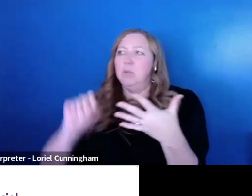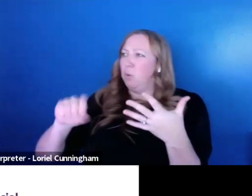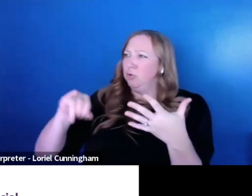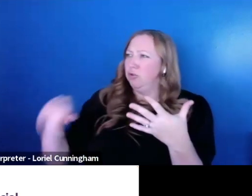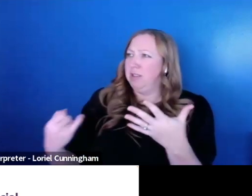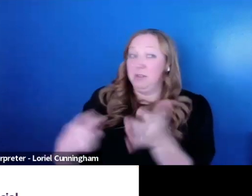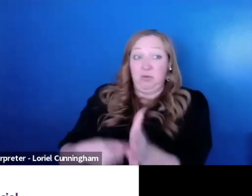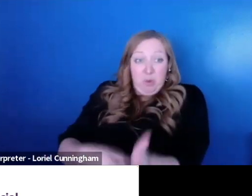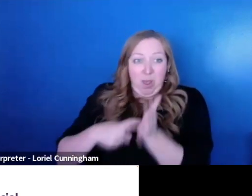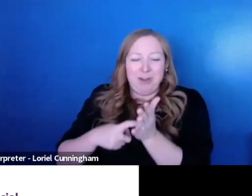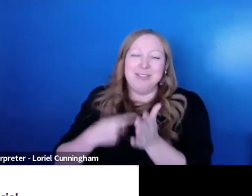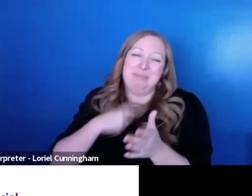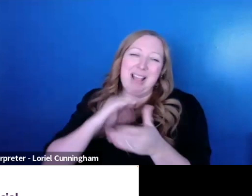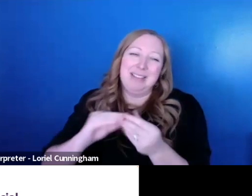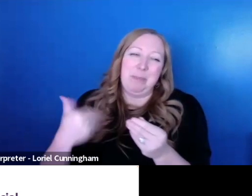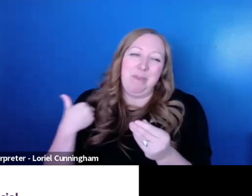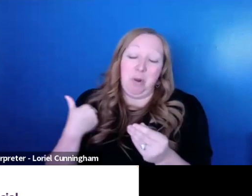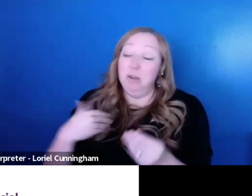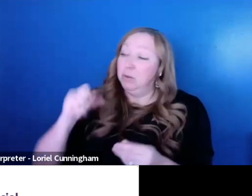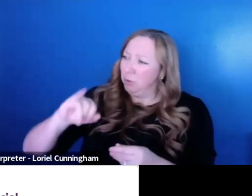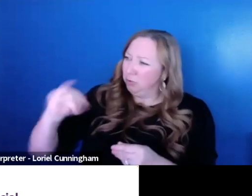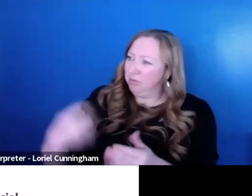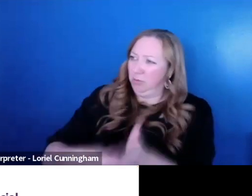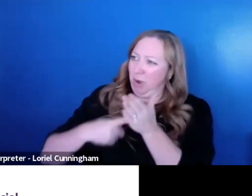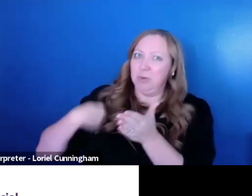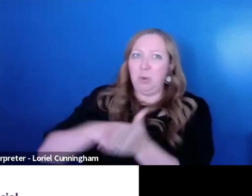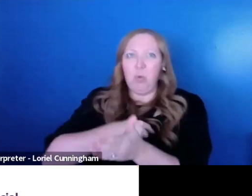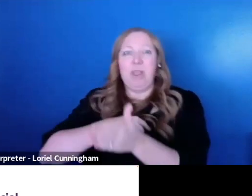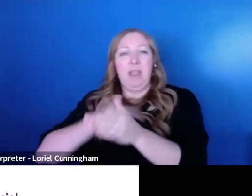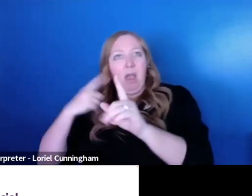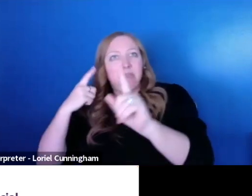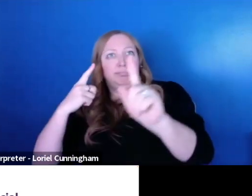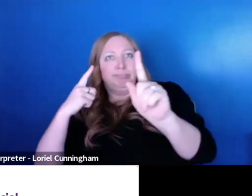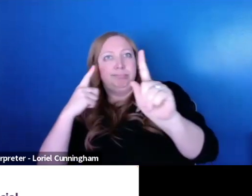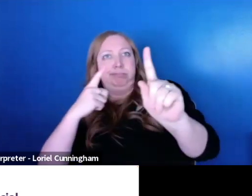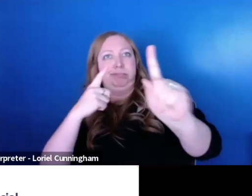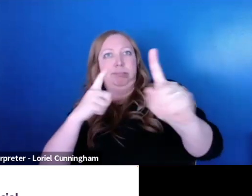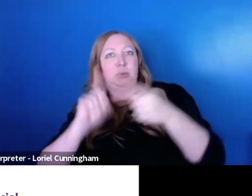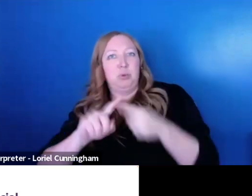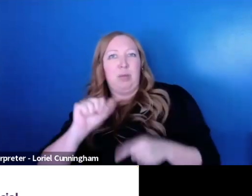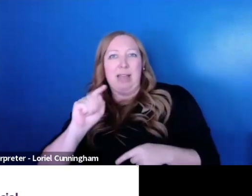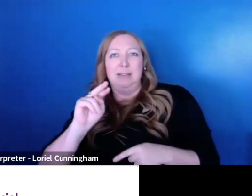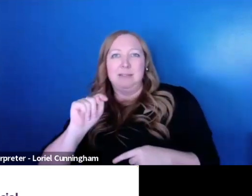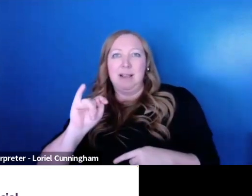racism, and so this requires a struggle and determination as much as skill, intellect and care. And thank you for your